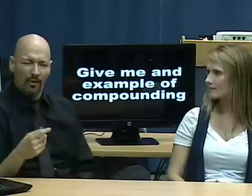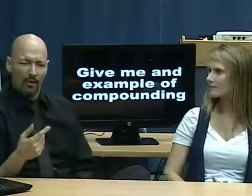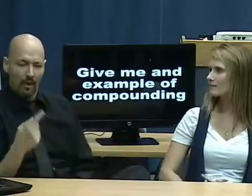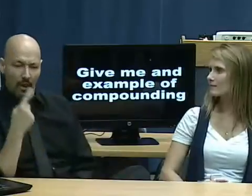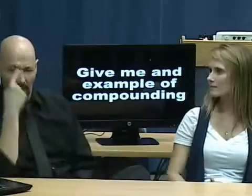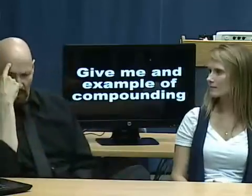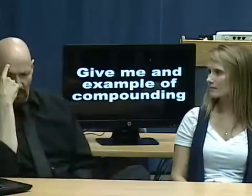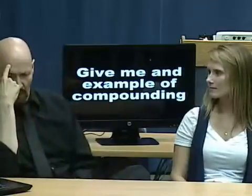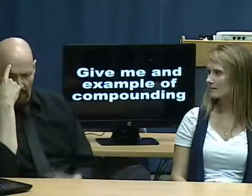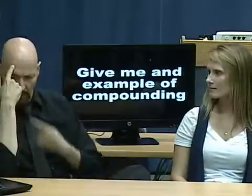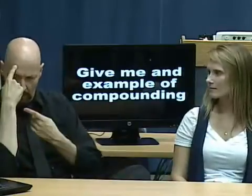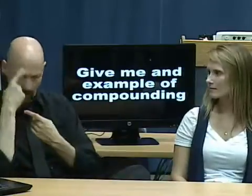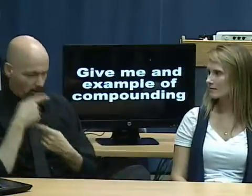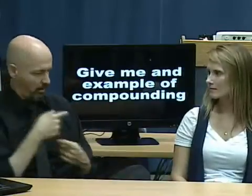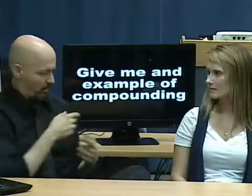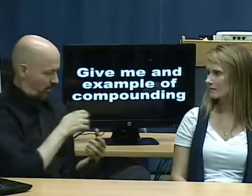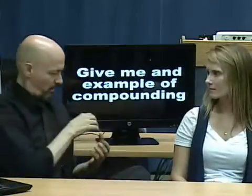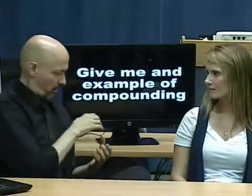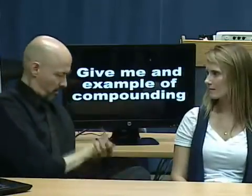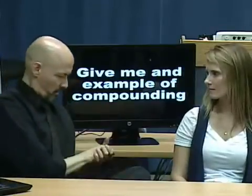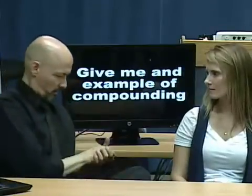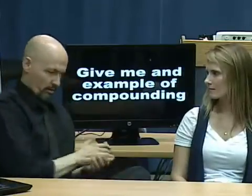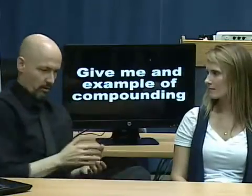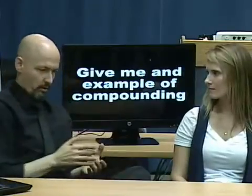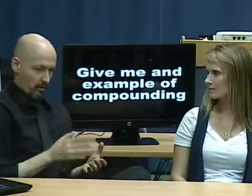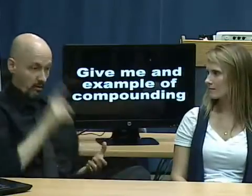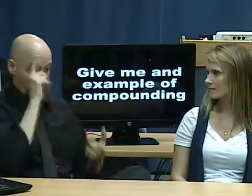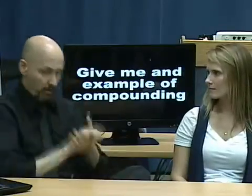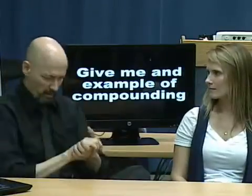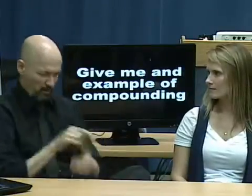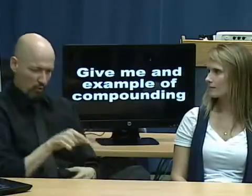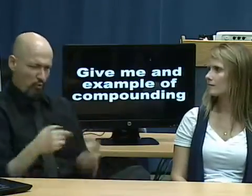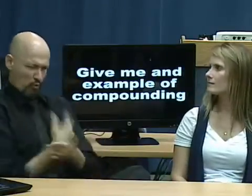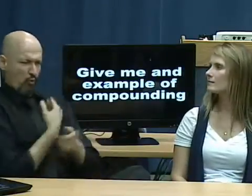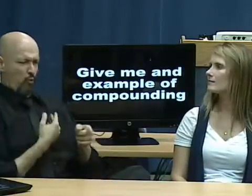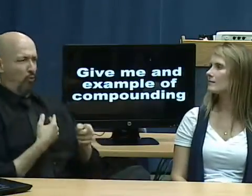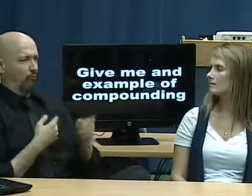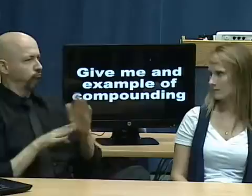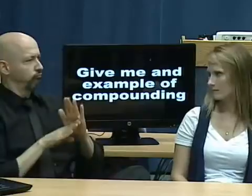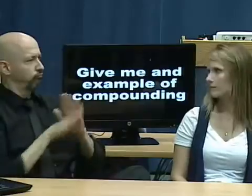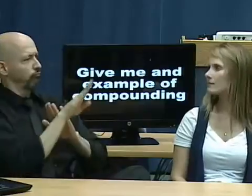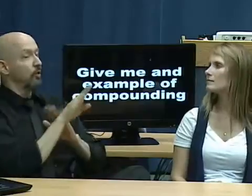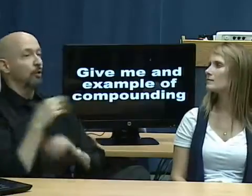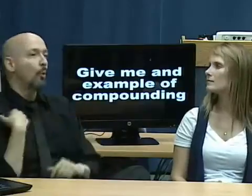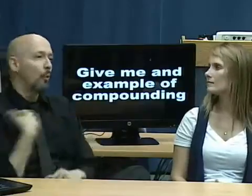"Think" and "marry" become "believe." That's a new development!